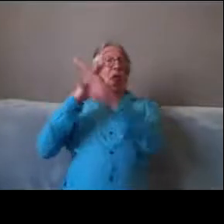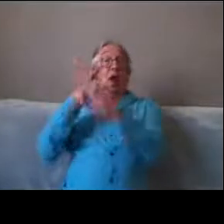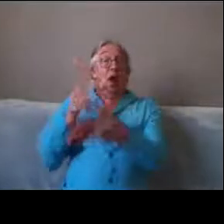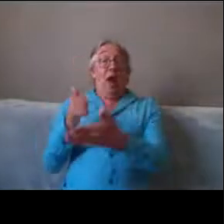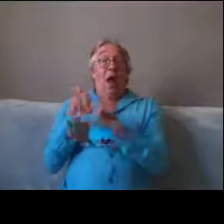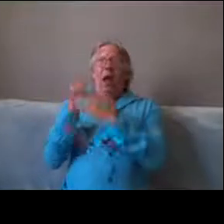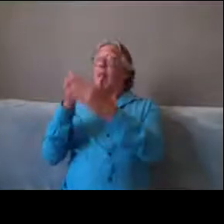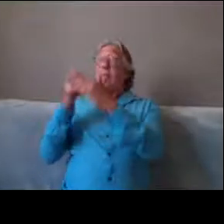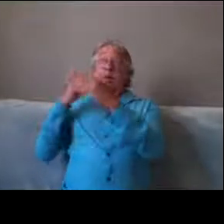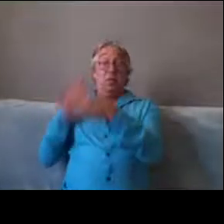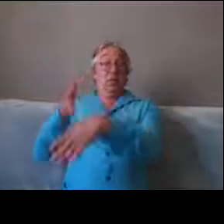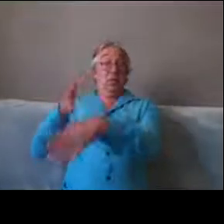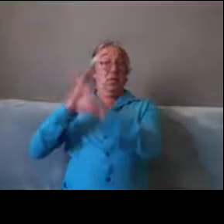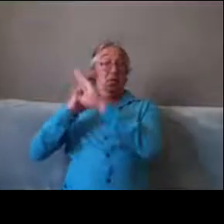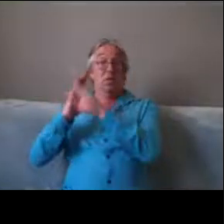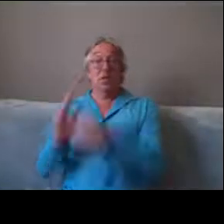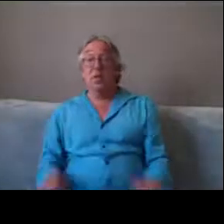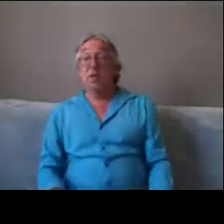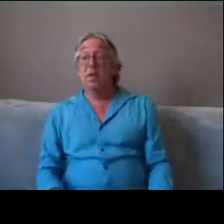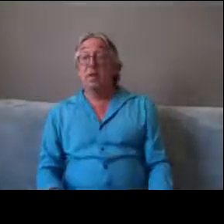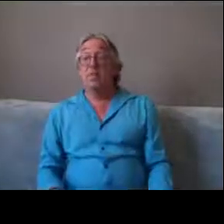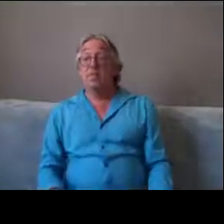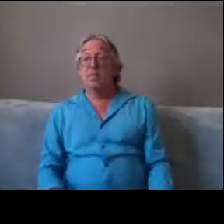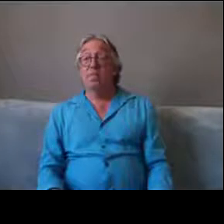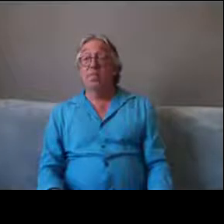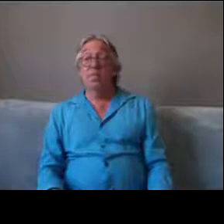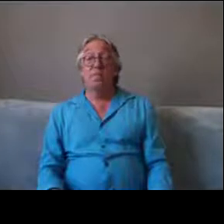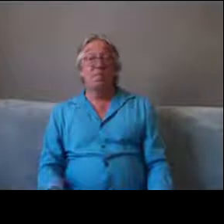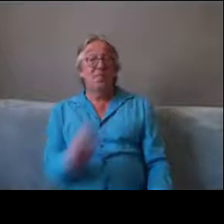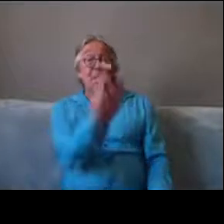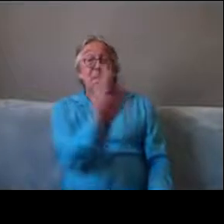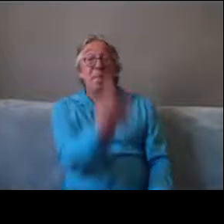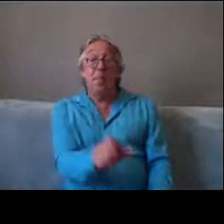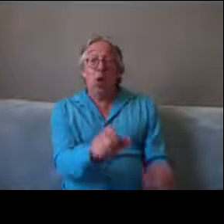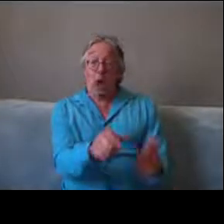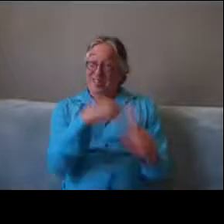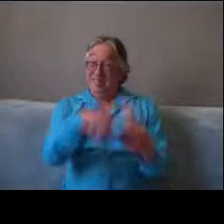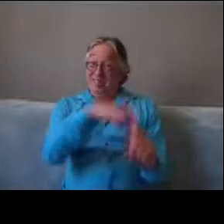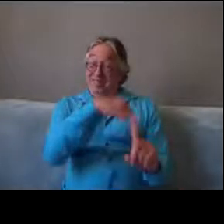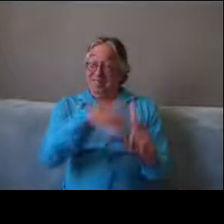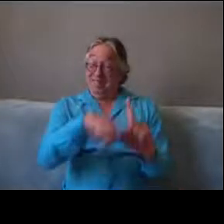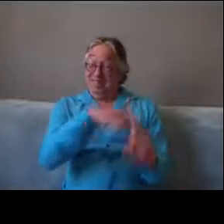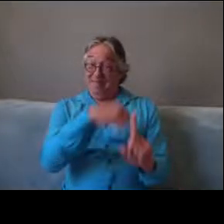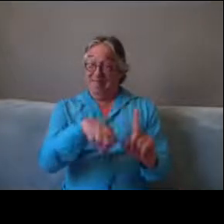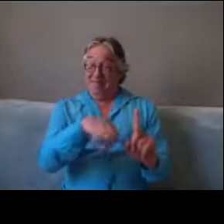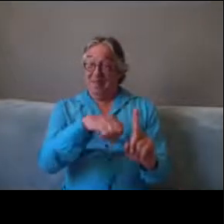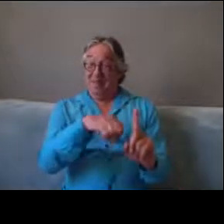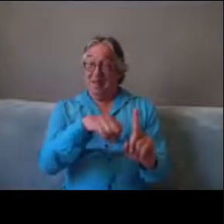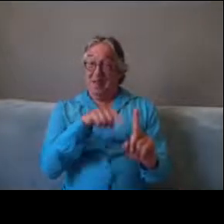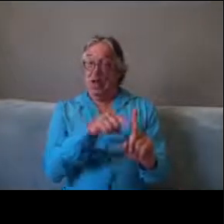I must say, it's strange because I don't see any of you. I feel like I'm talking to the computer, but okay.